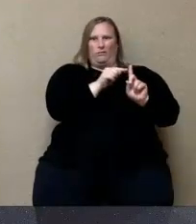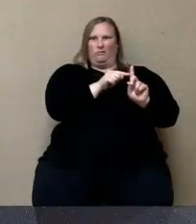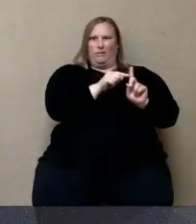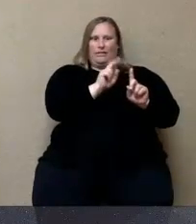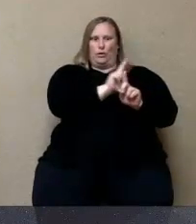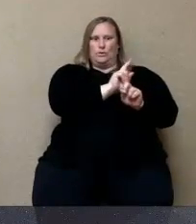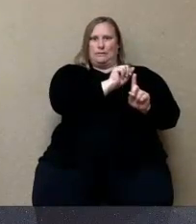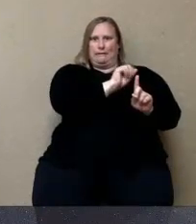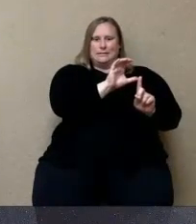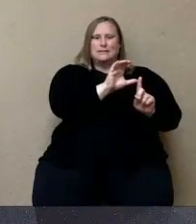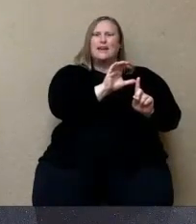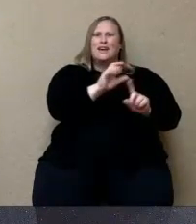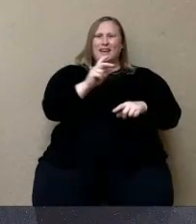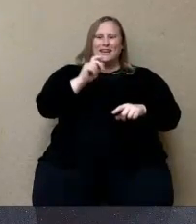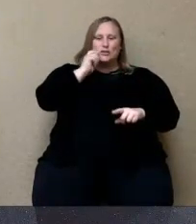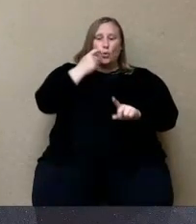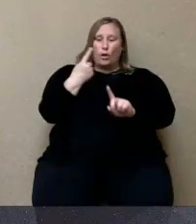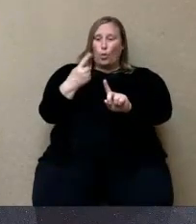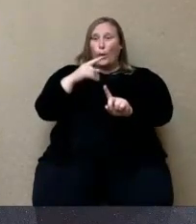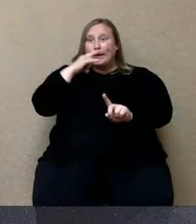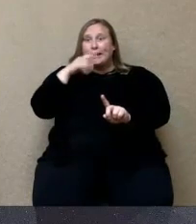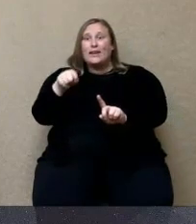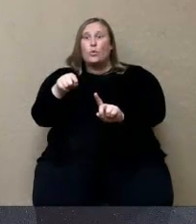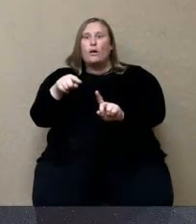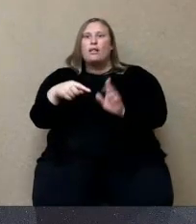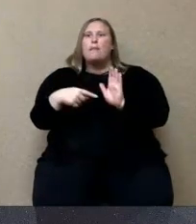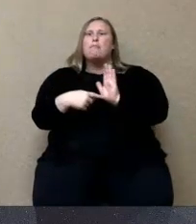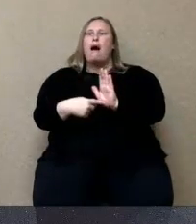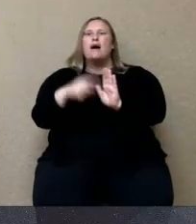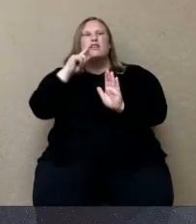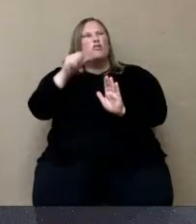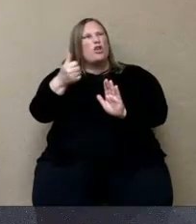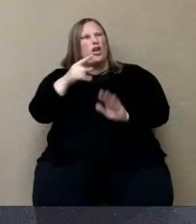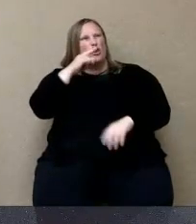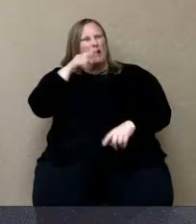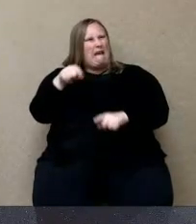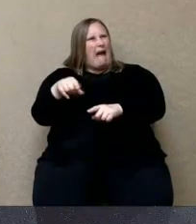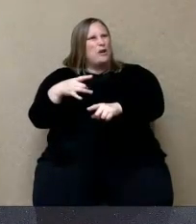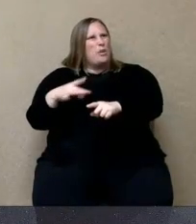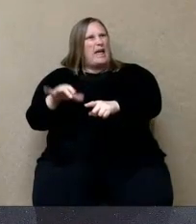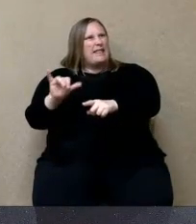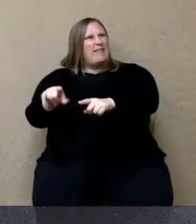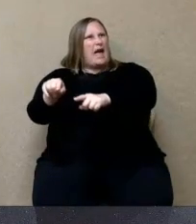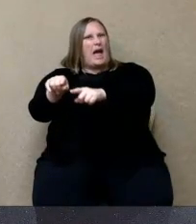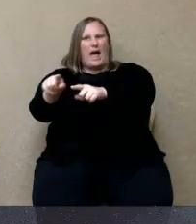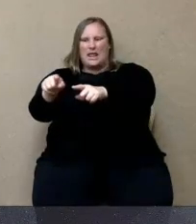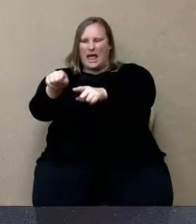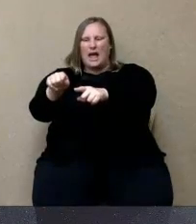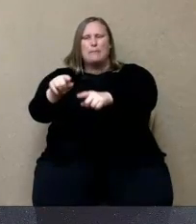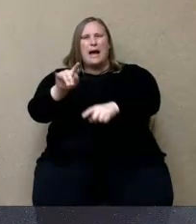like one little kid will be modeling for the other kid and saying, I don't like that. I don't like that when you take my toy.